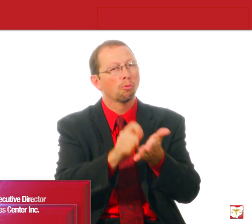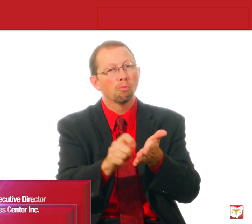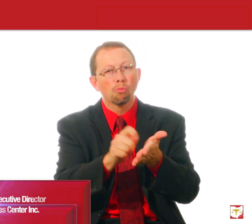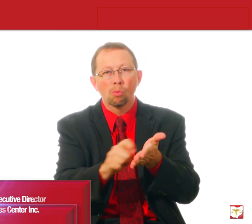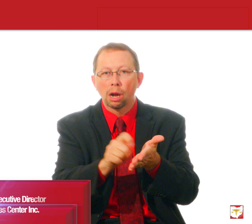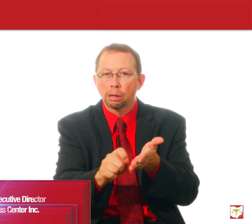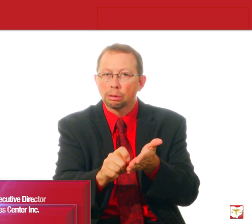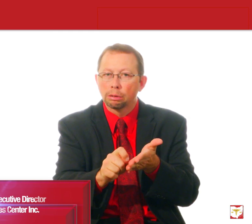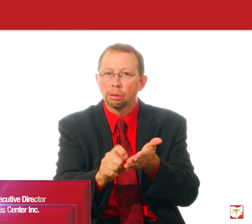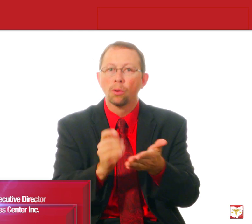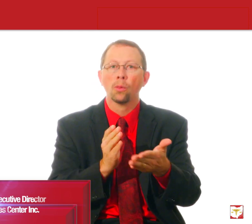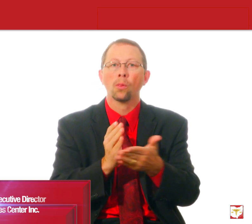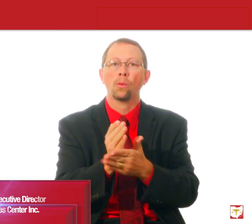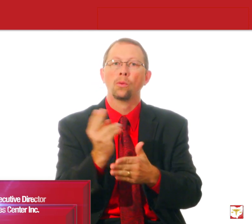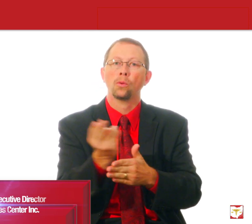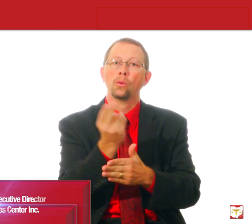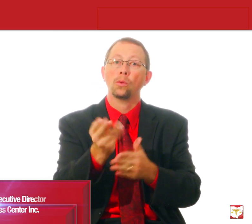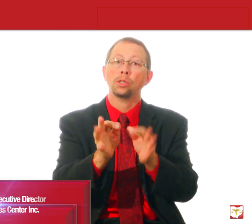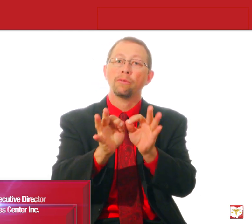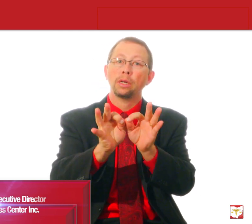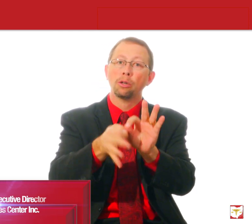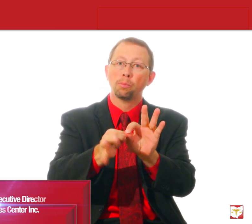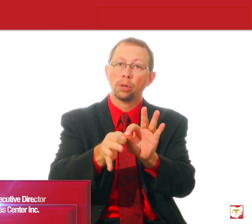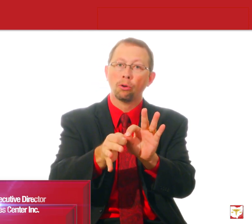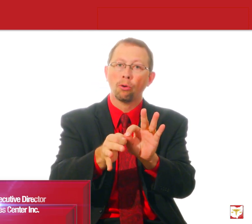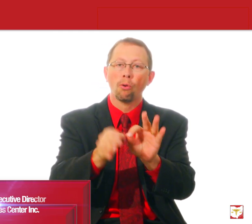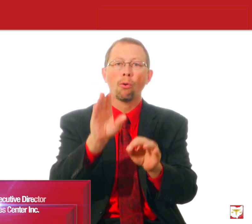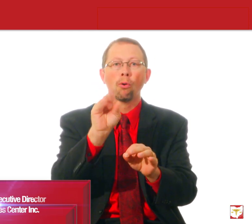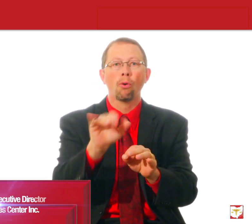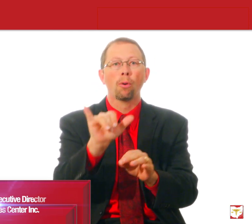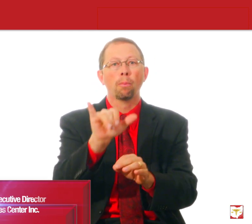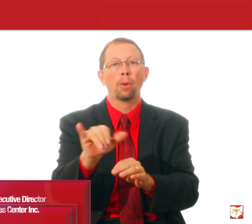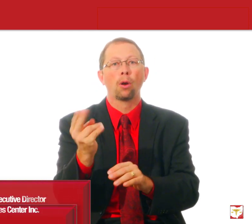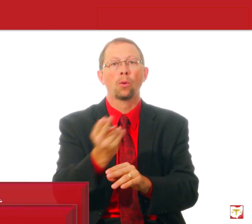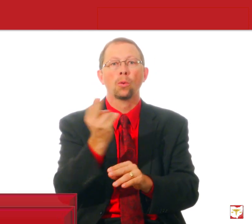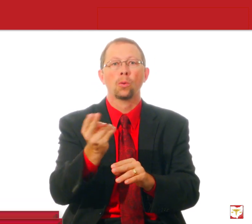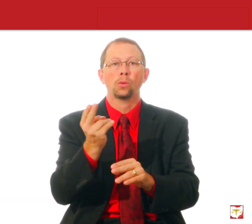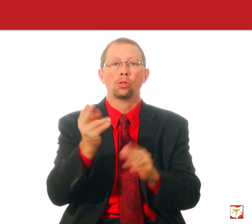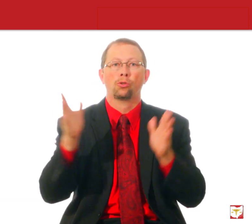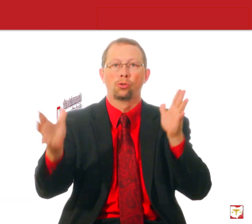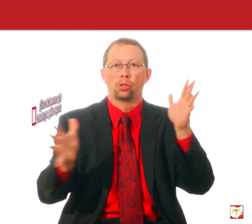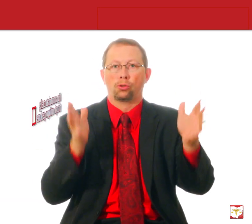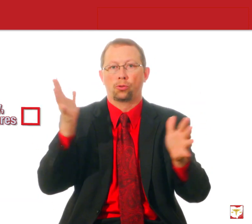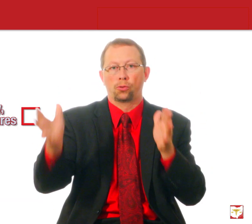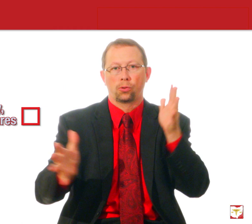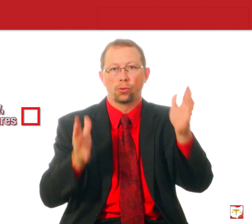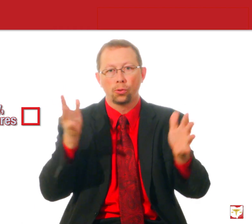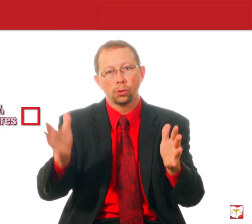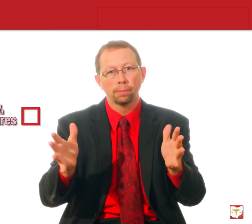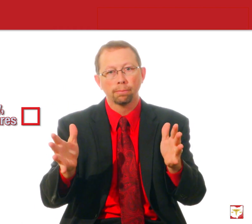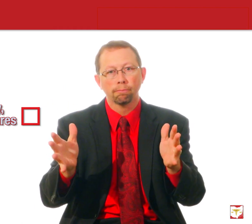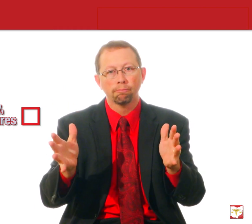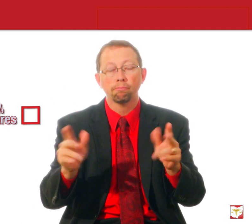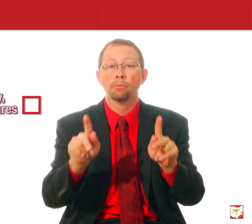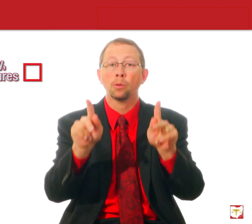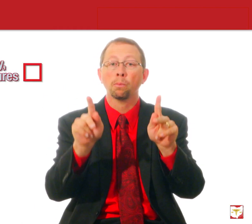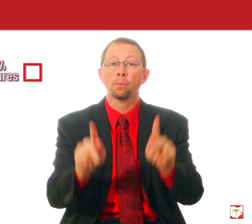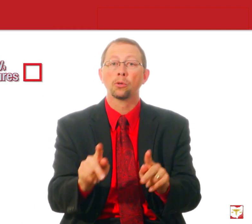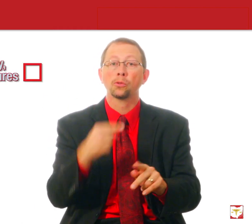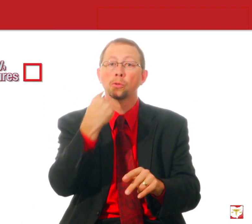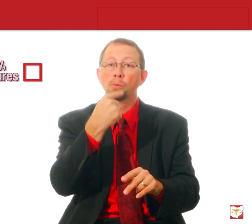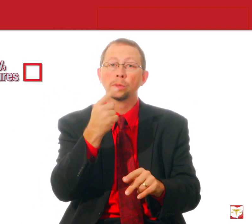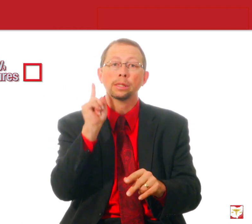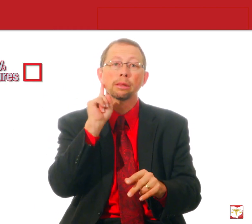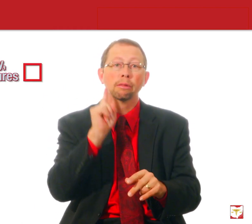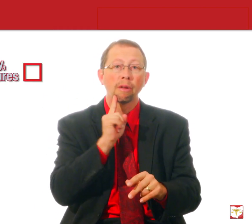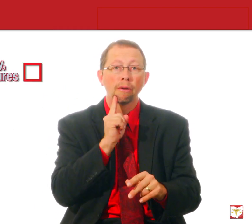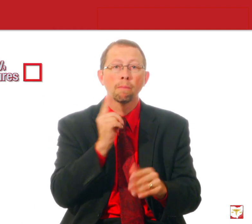through writing, through the use of an interpreter or by using gestures.